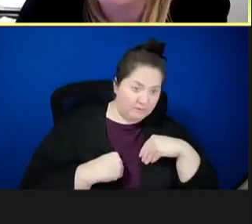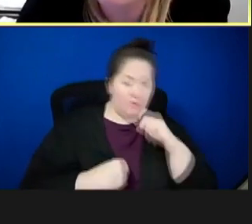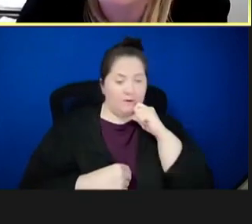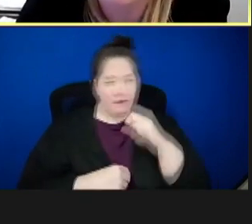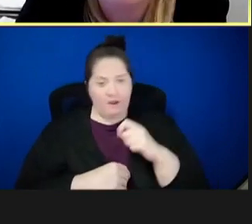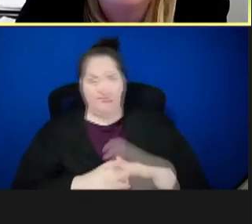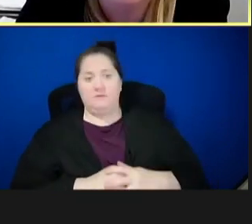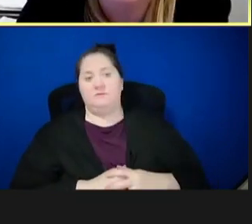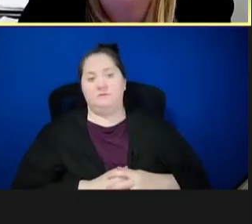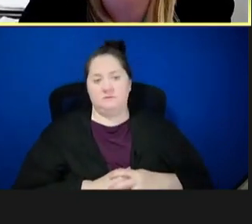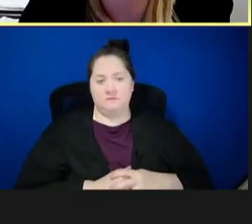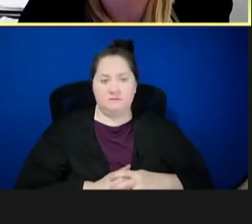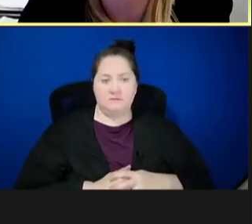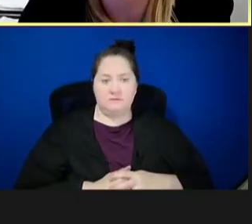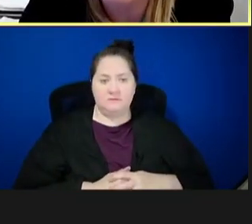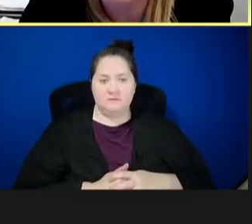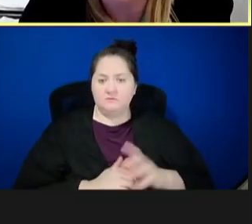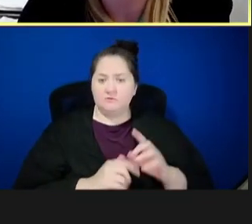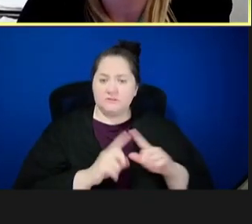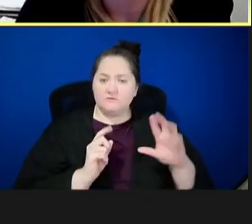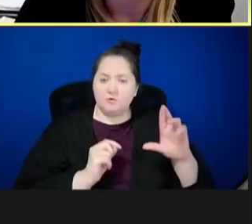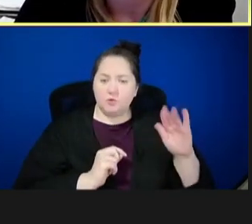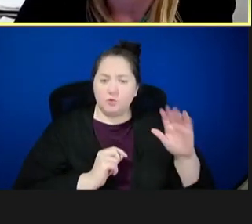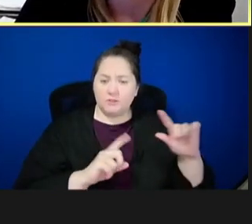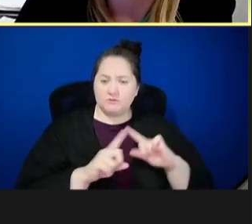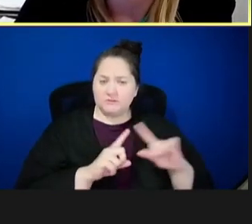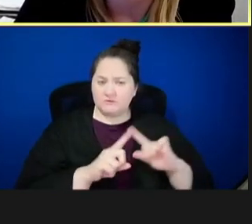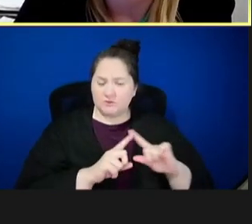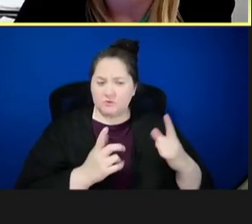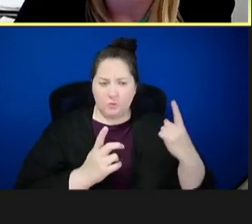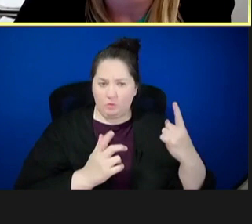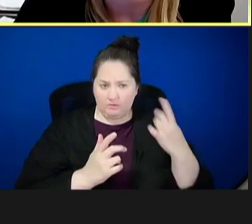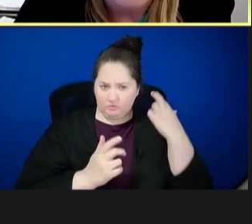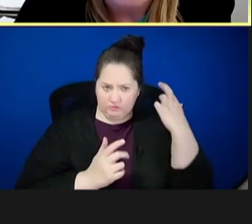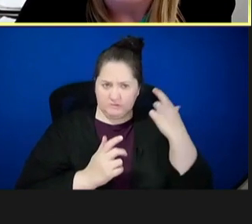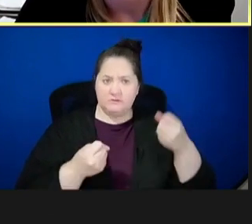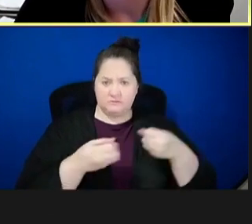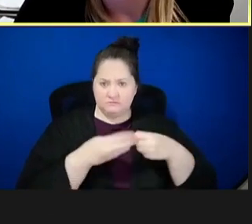for the observed racial differences in vaccines but instead, there's a lot of pathways that